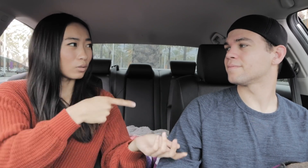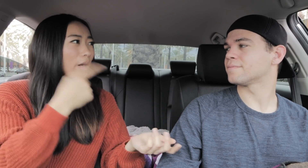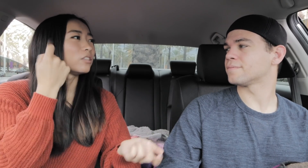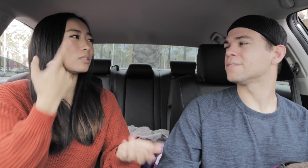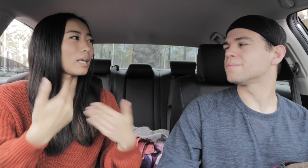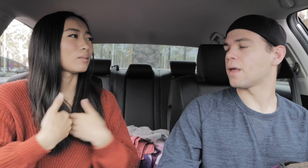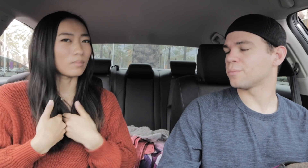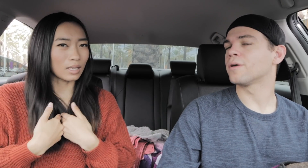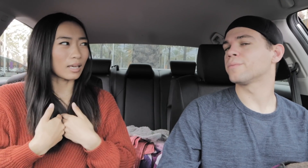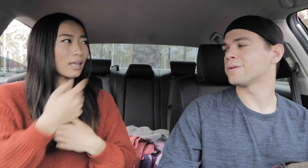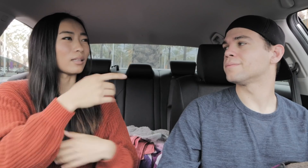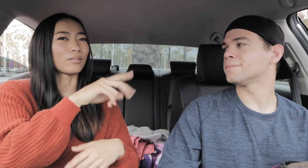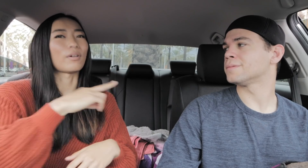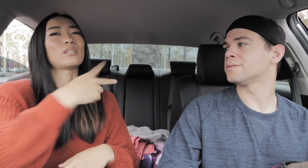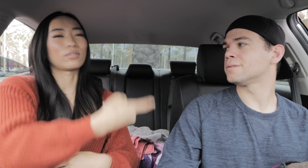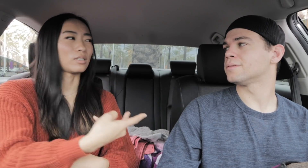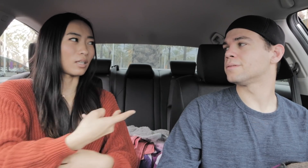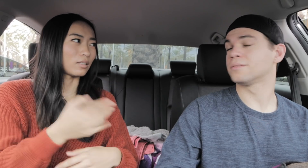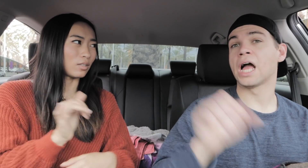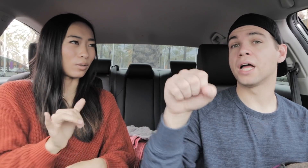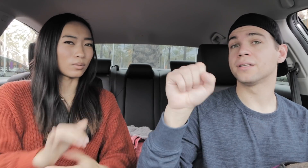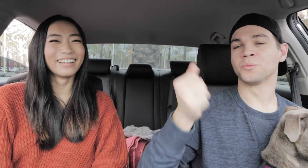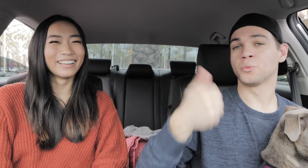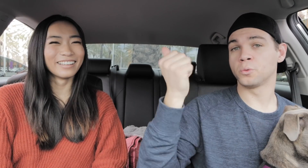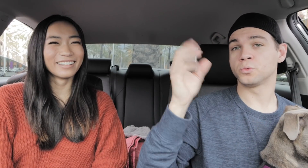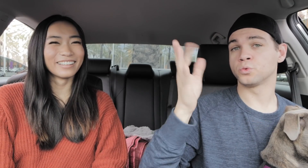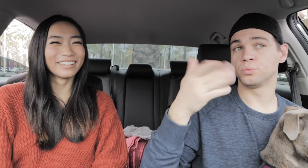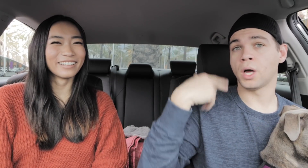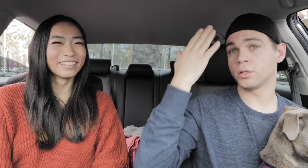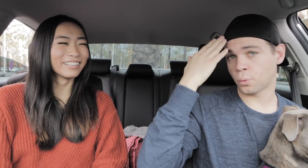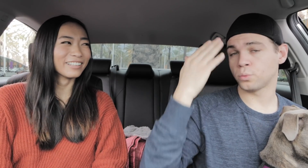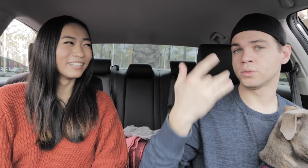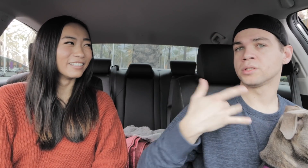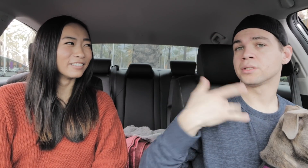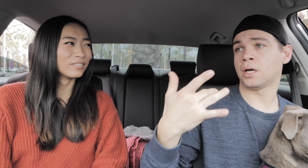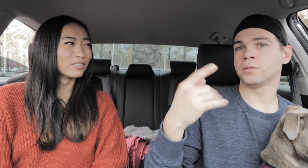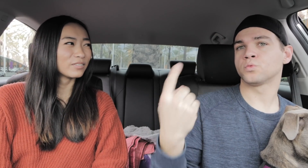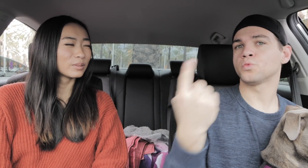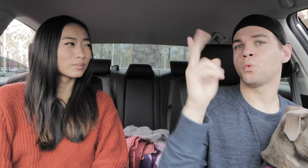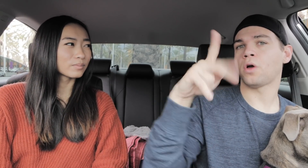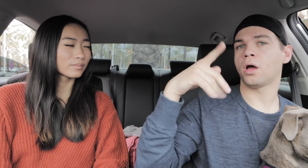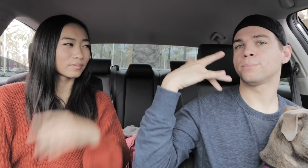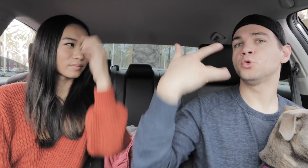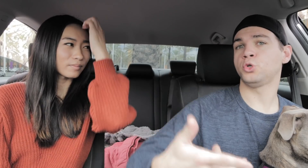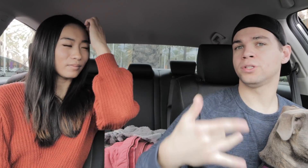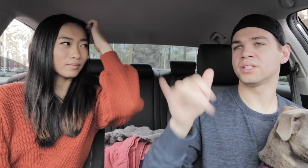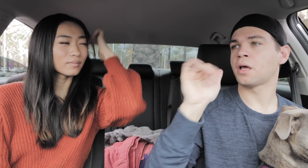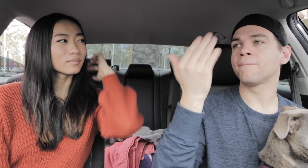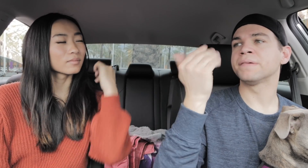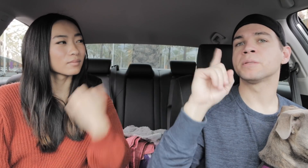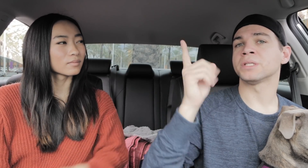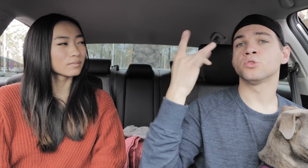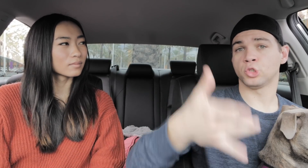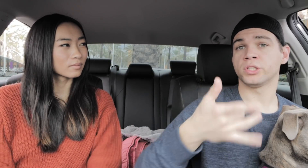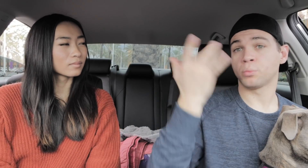You'll understand me and vice-versa, too